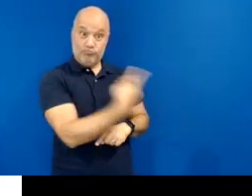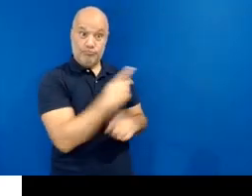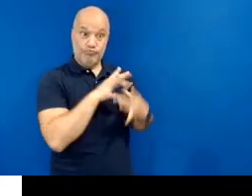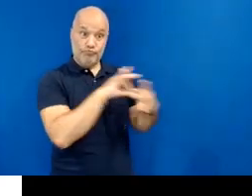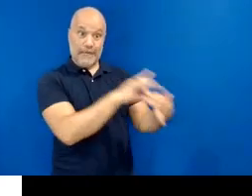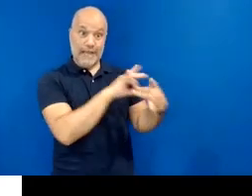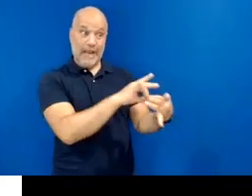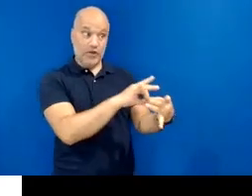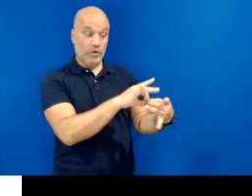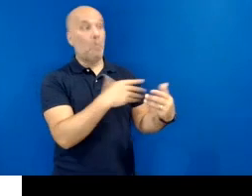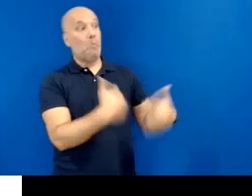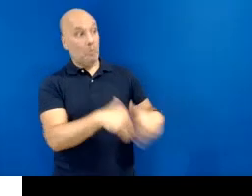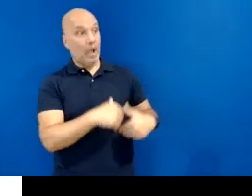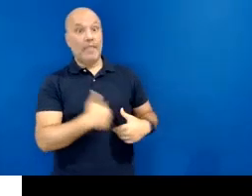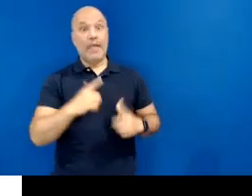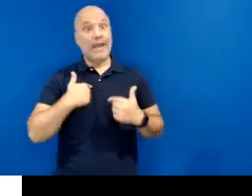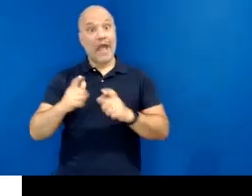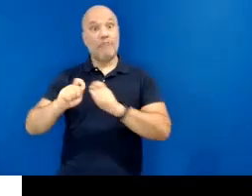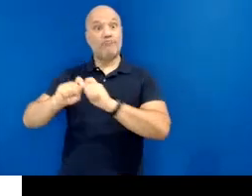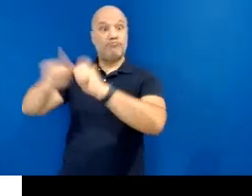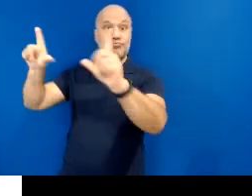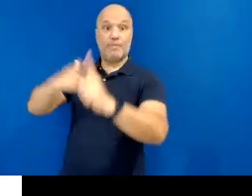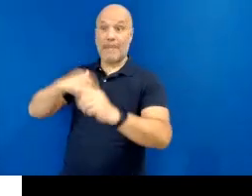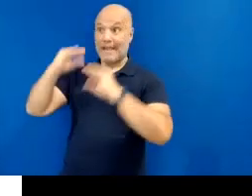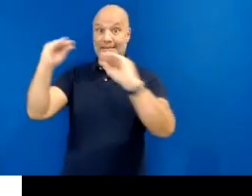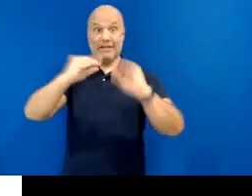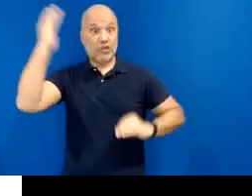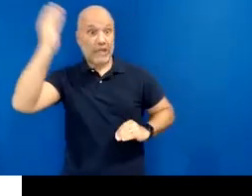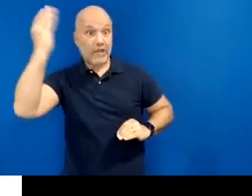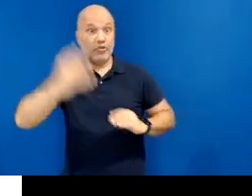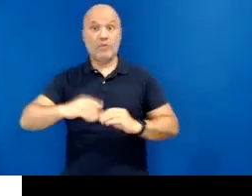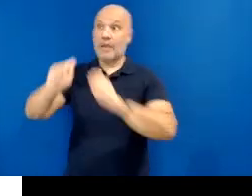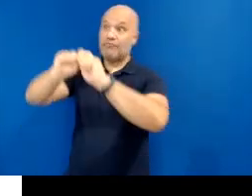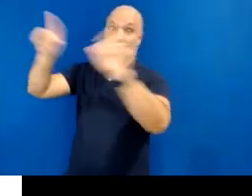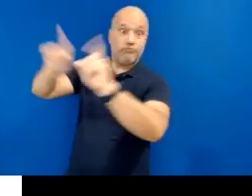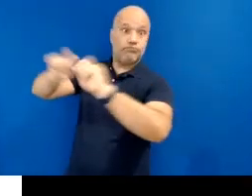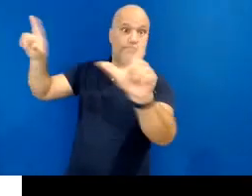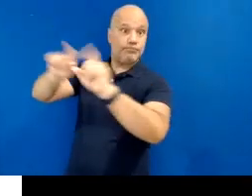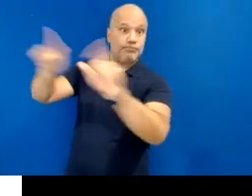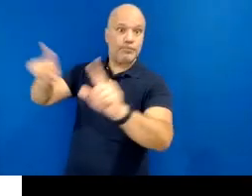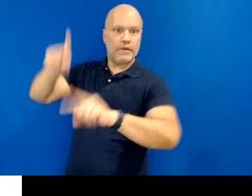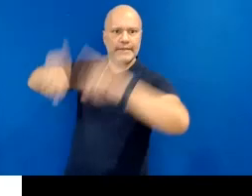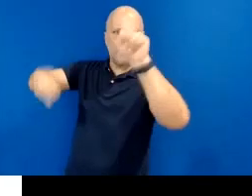and this welcomeness and this openness, learning takes place within that environment.